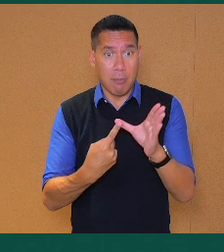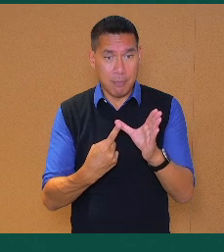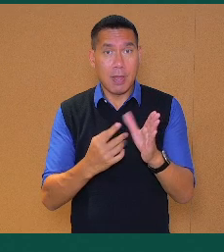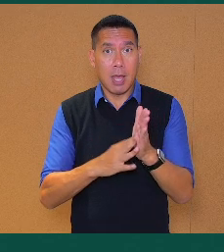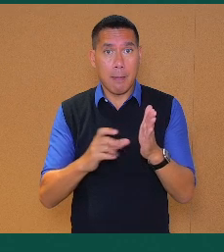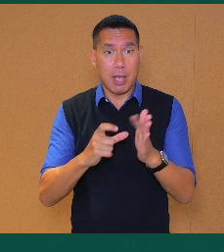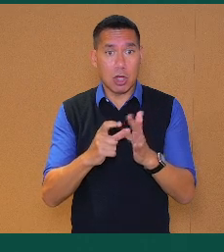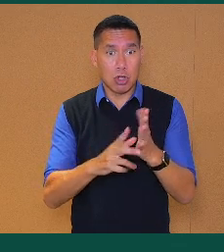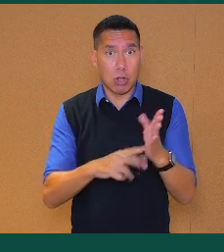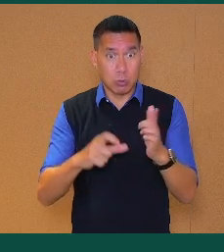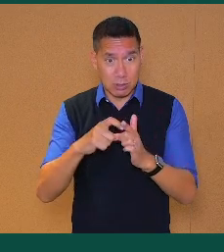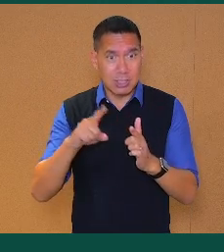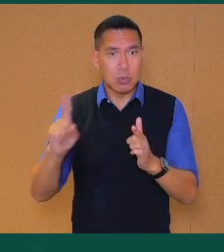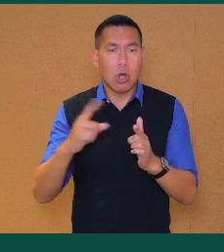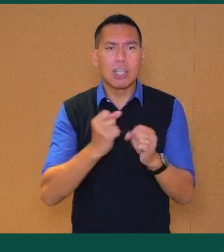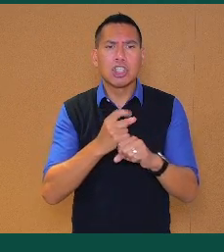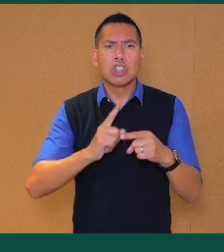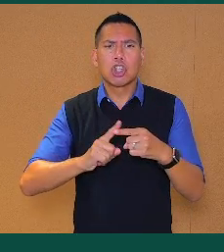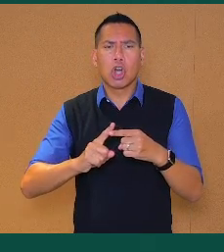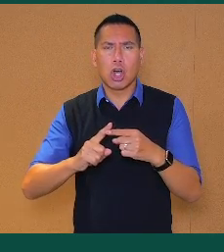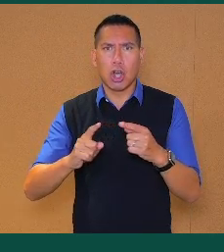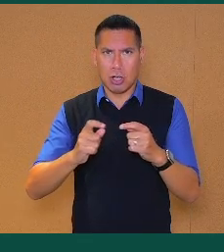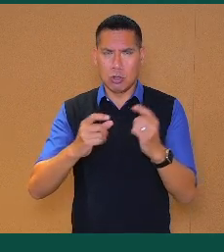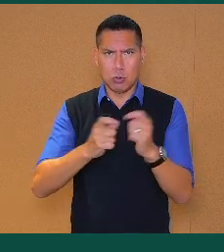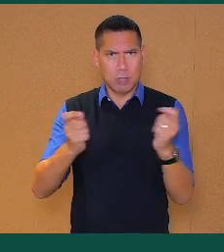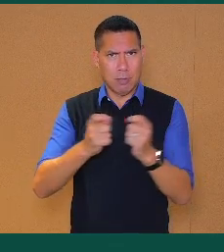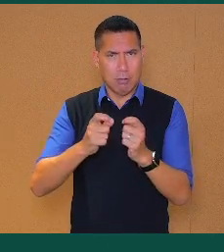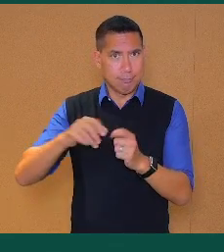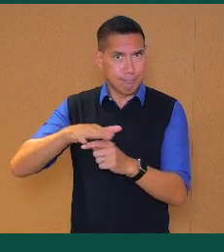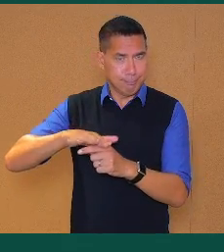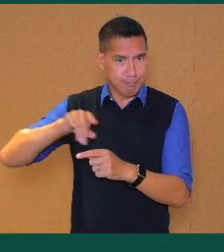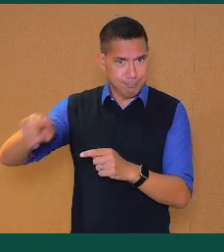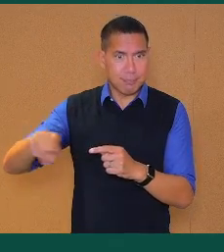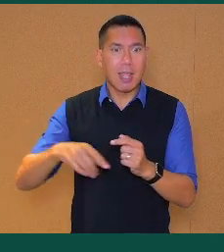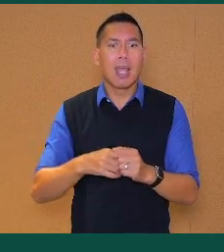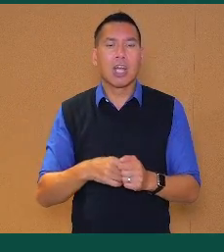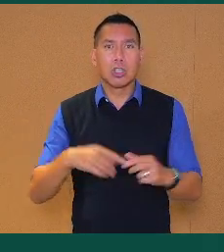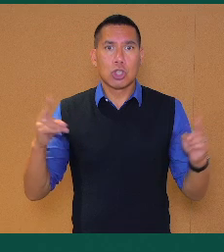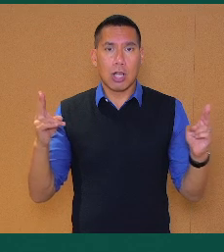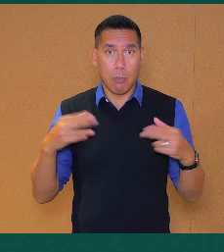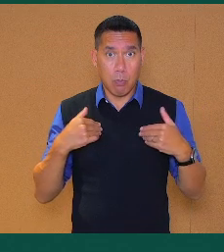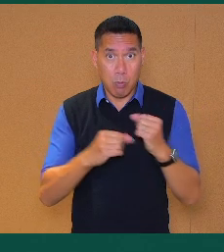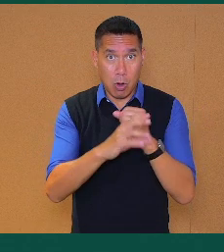stigma and remaining active. Her stories feature both case studies of human experience and expert commentary, resulting in